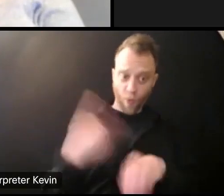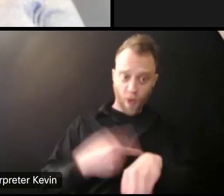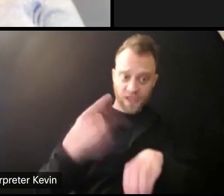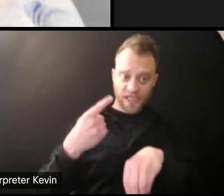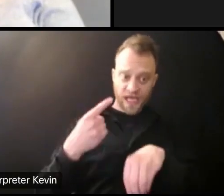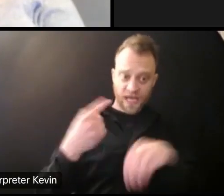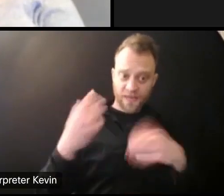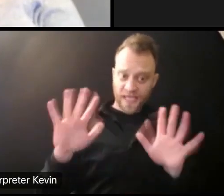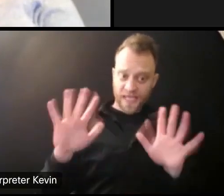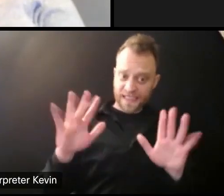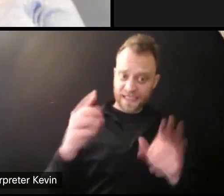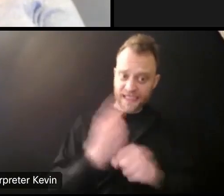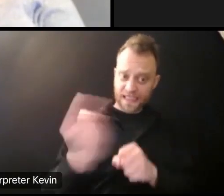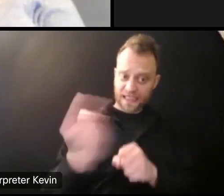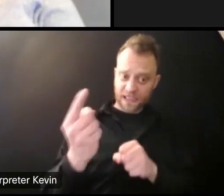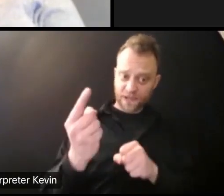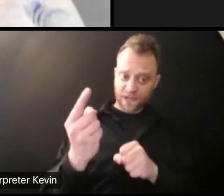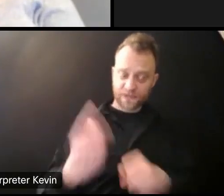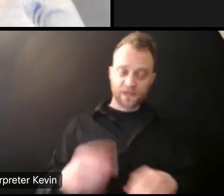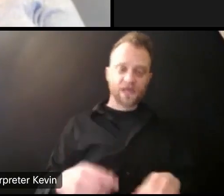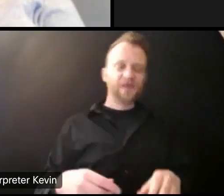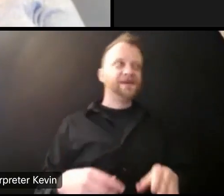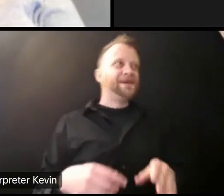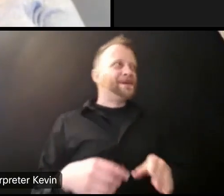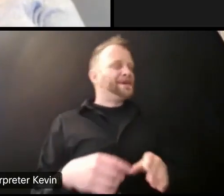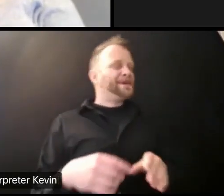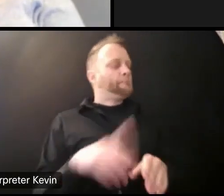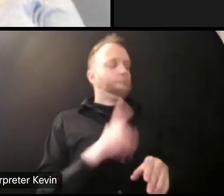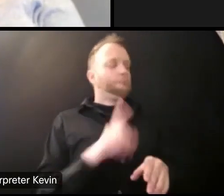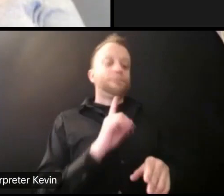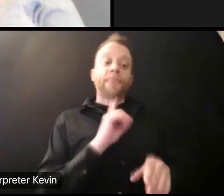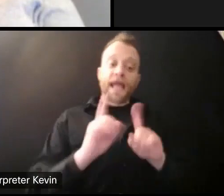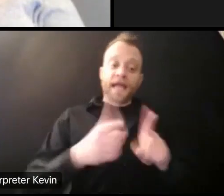Commissions, or some shall I say this some Single Member District, or Commissioners,